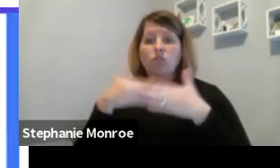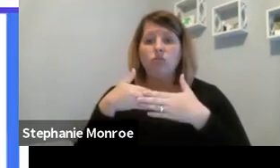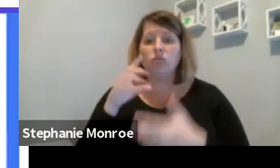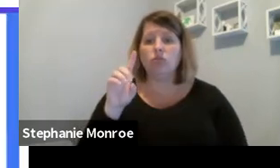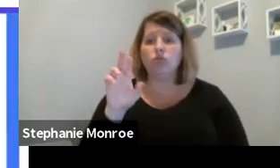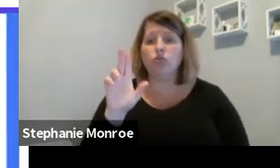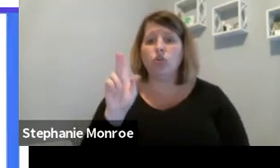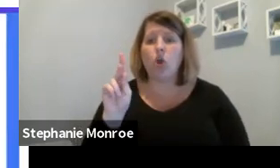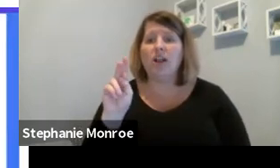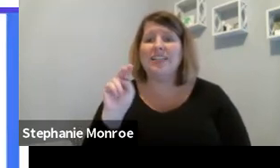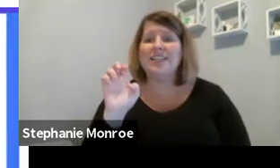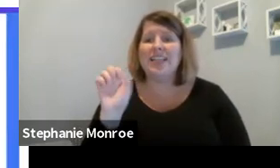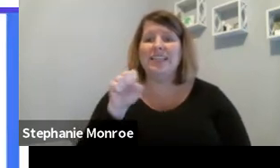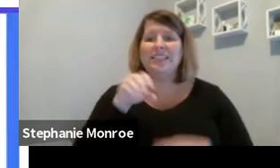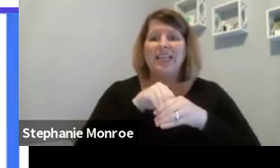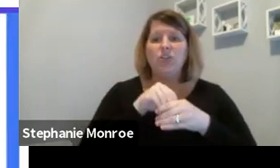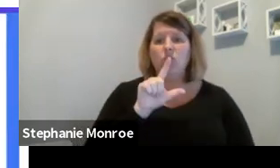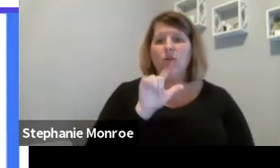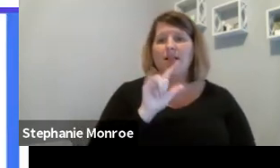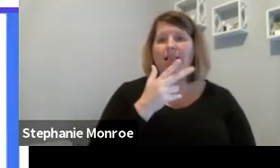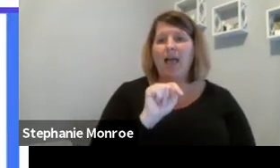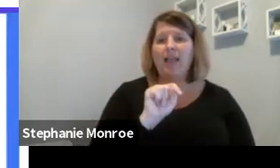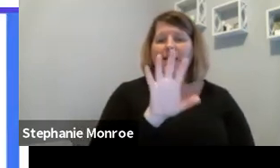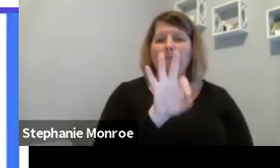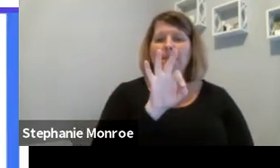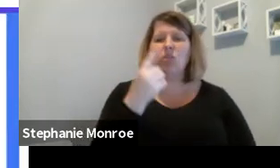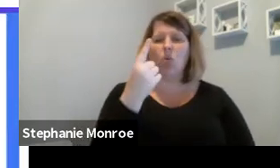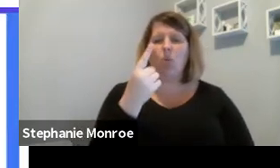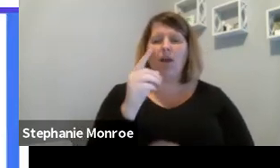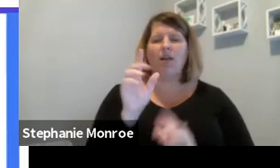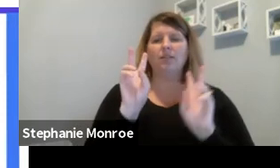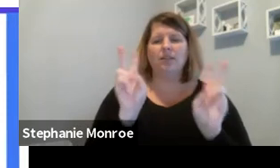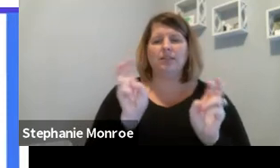and select the one that titles Child Sexual Abuse,